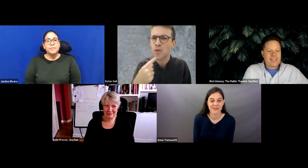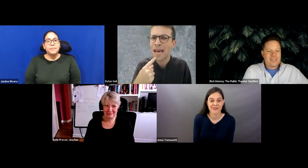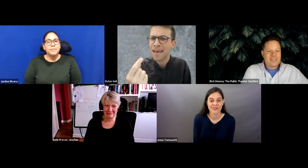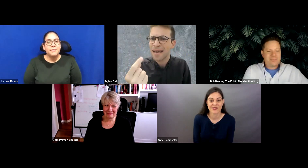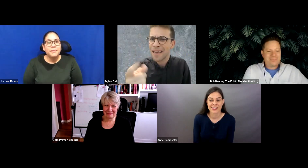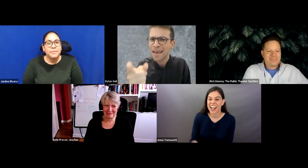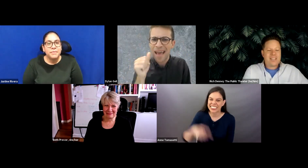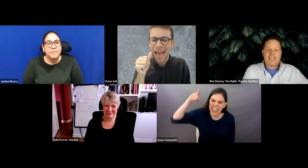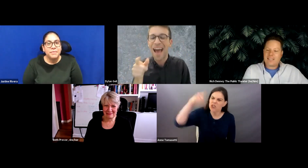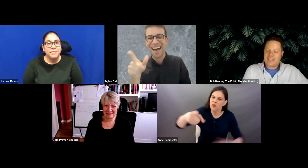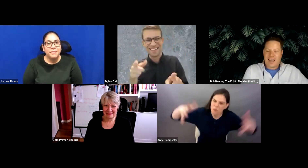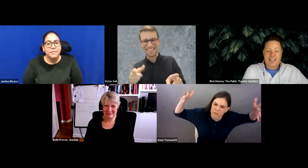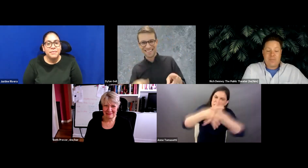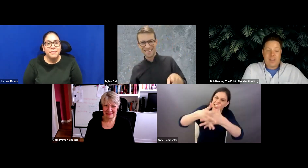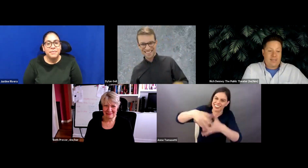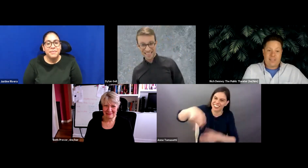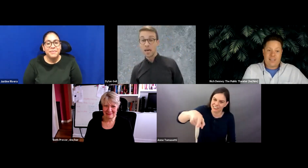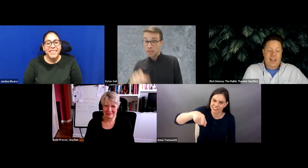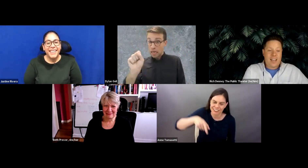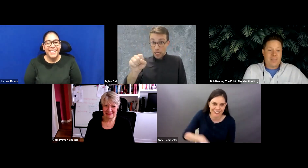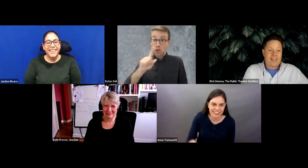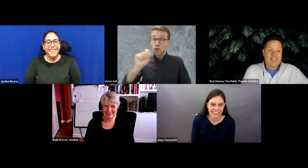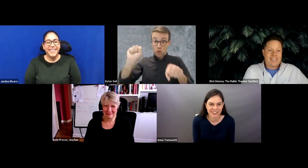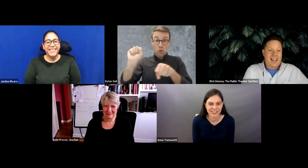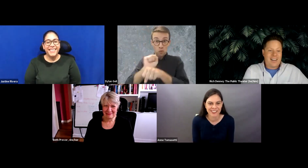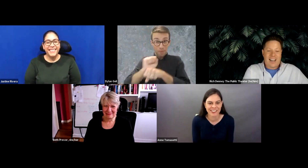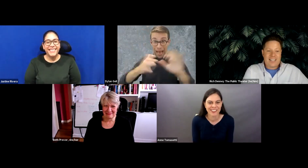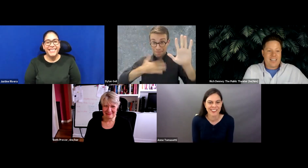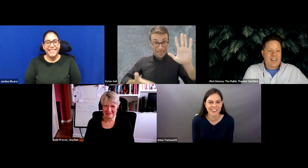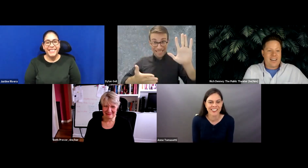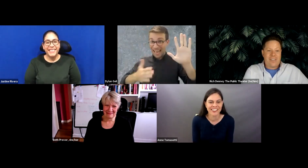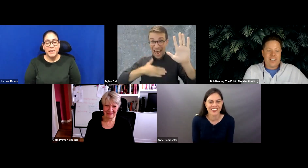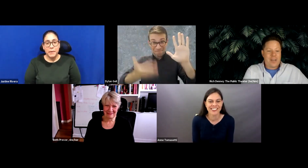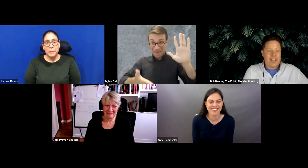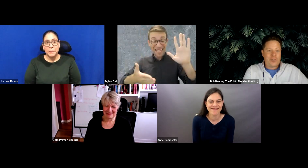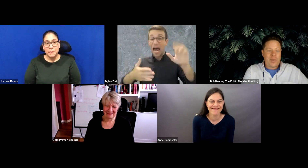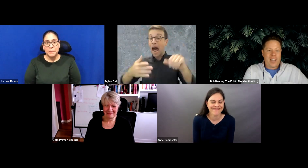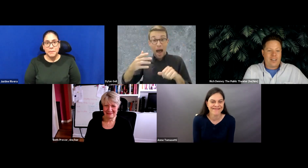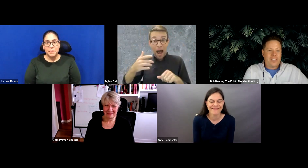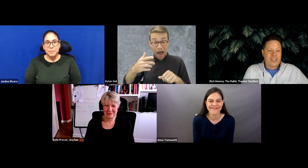Busted, you got busted. I did, I did. I say that on every time I do a panel on this